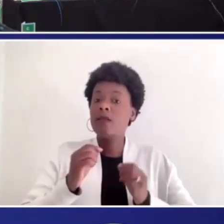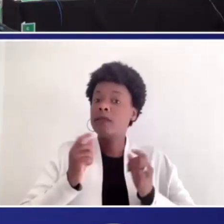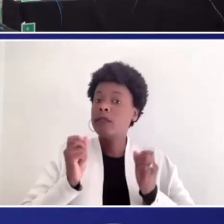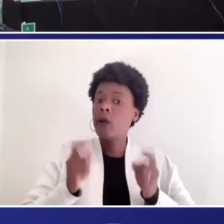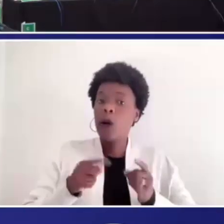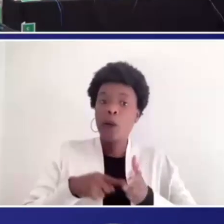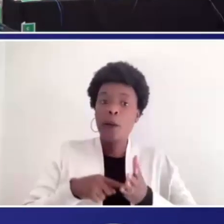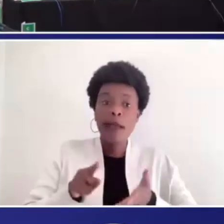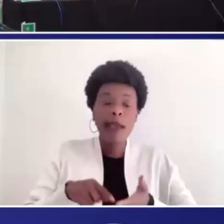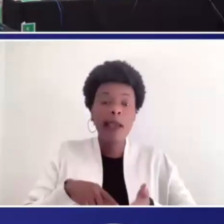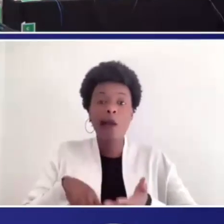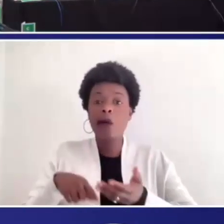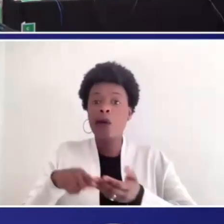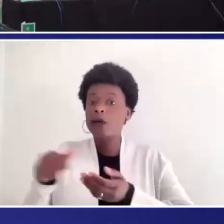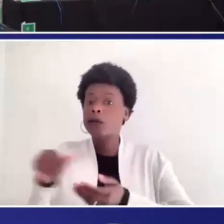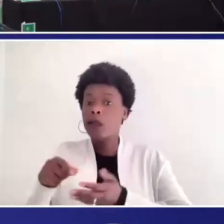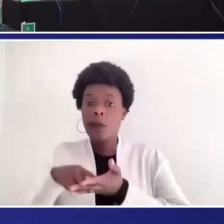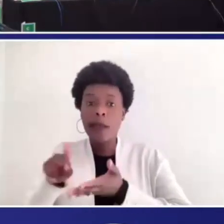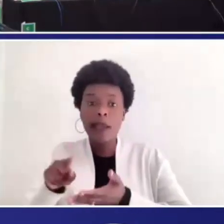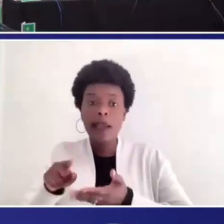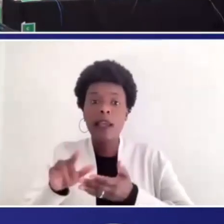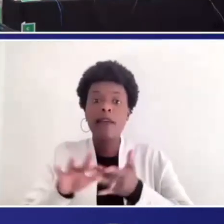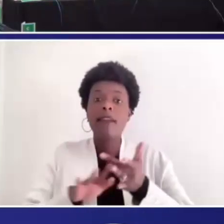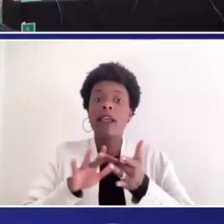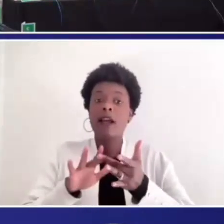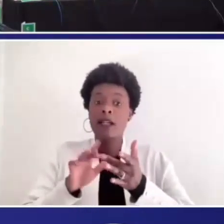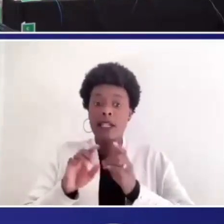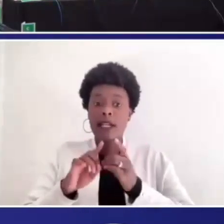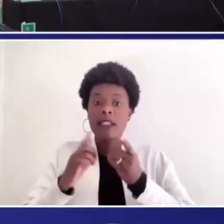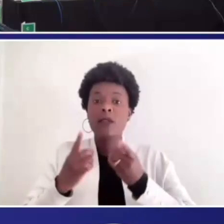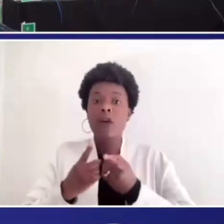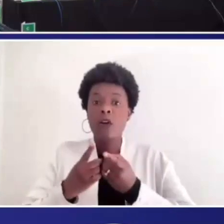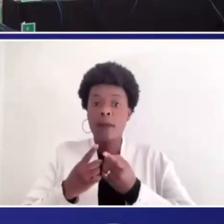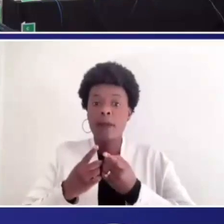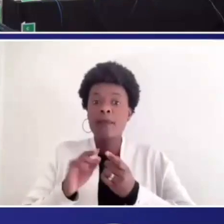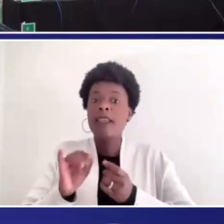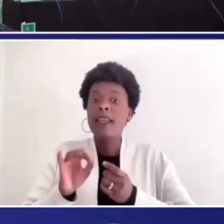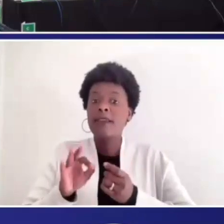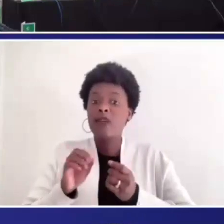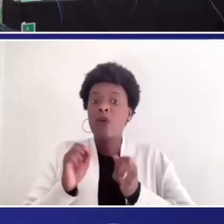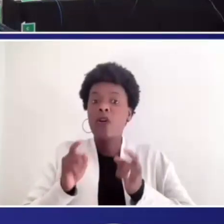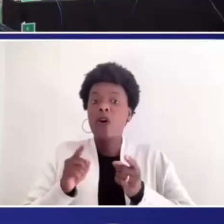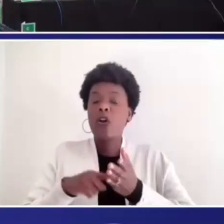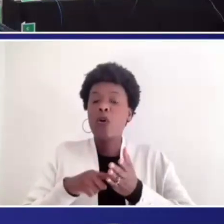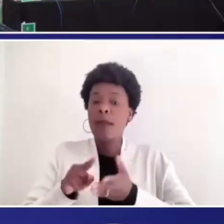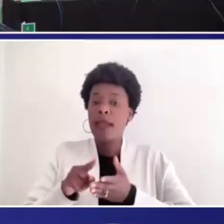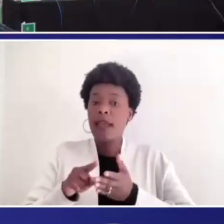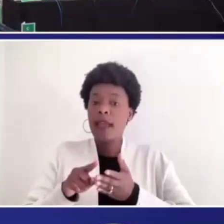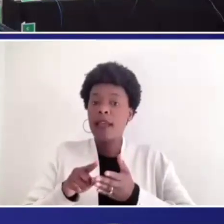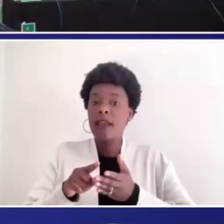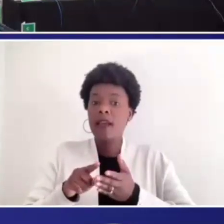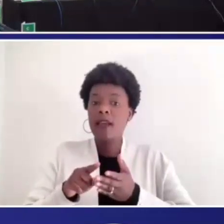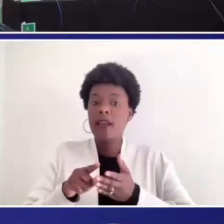and they contact the Department if they are on autopay, that also stops. If they're not, it just doesn't advance the